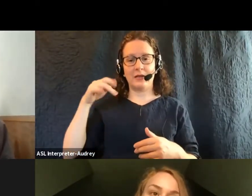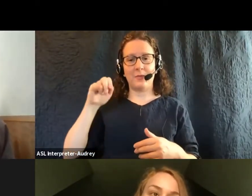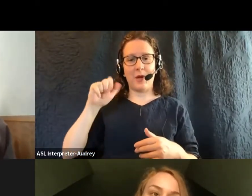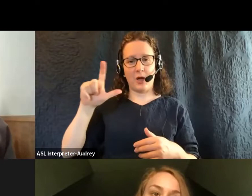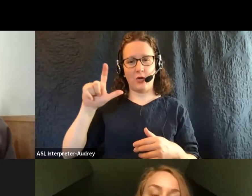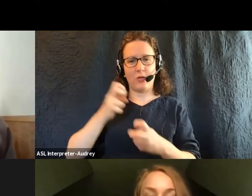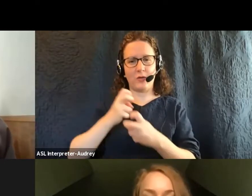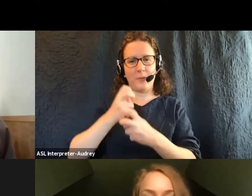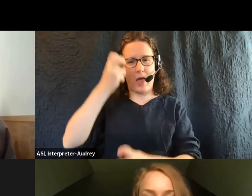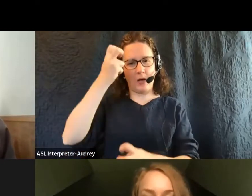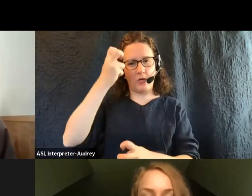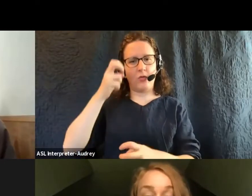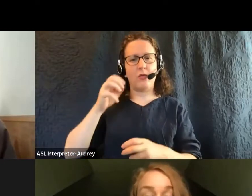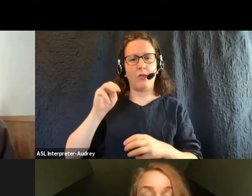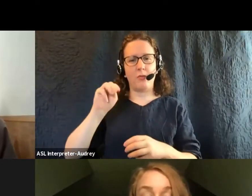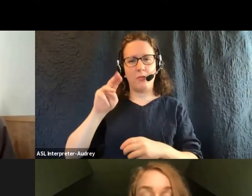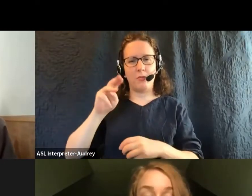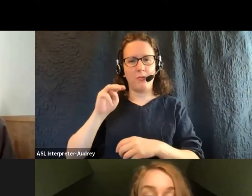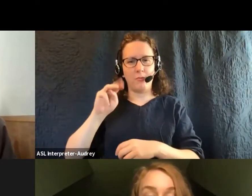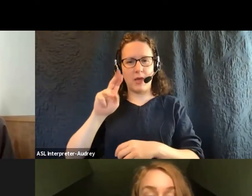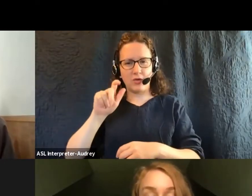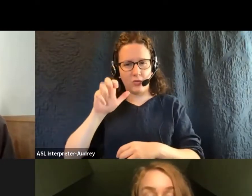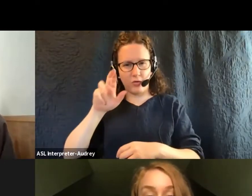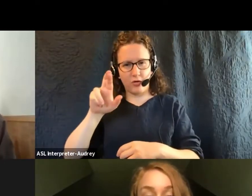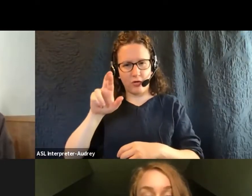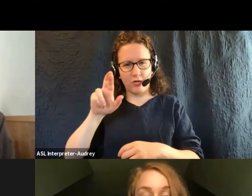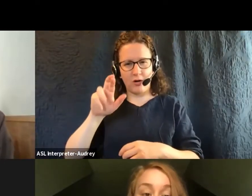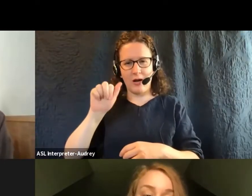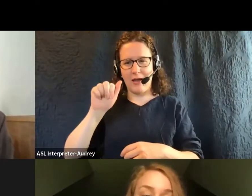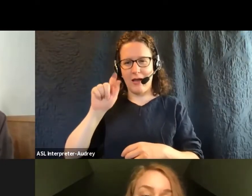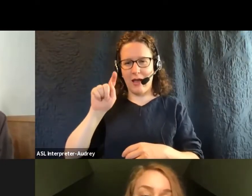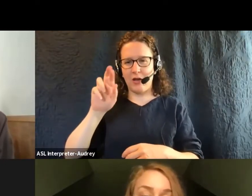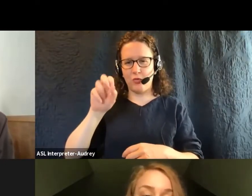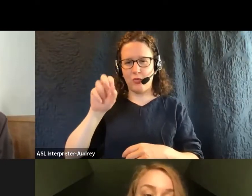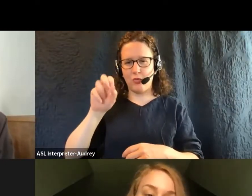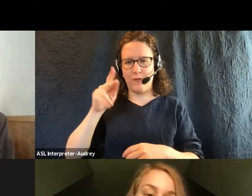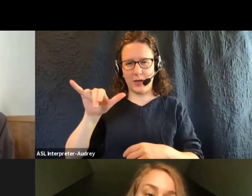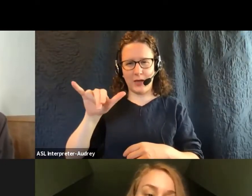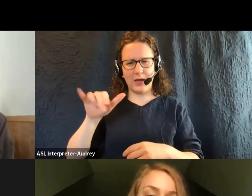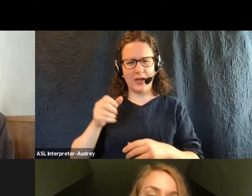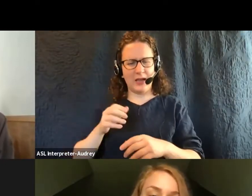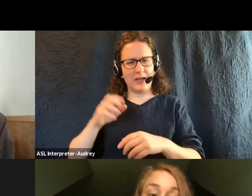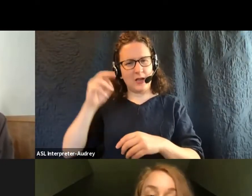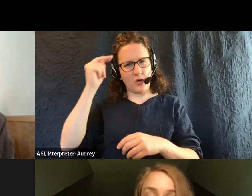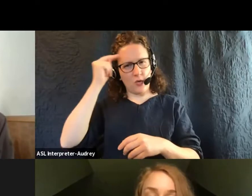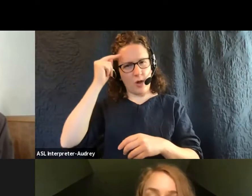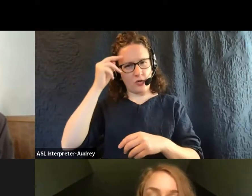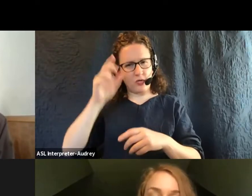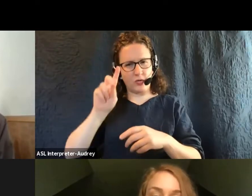is a neurological disorder that affects my muscle strength so I use a wheelchair full